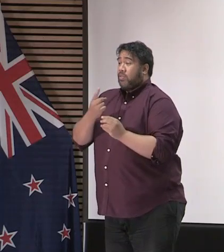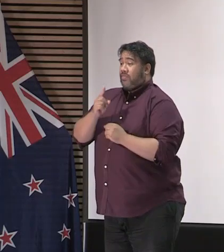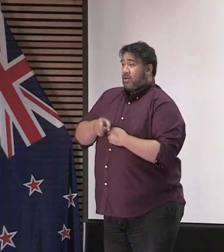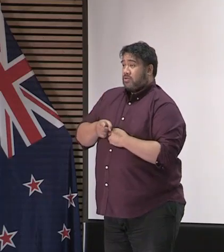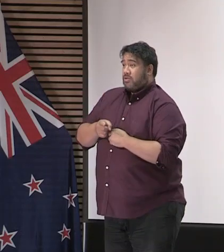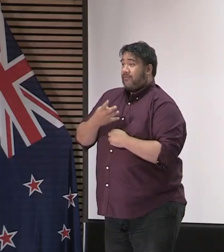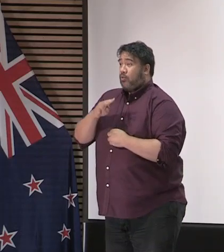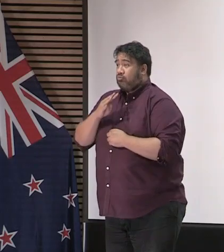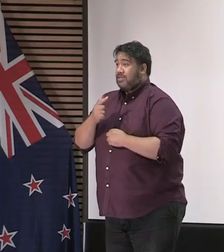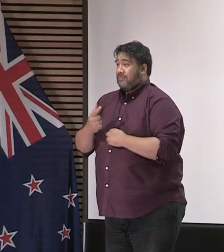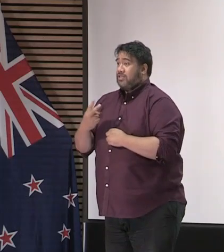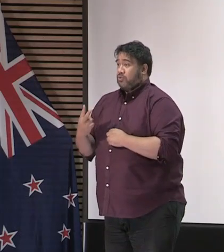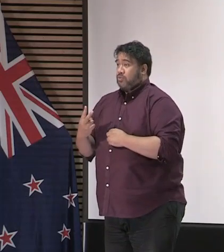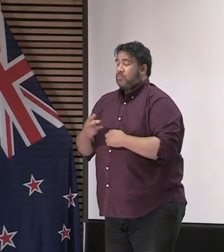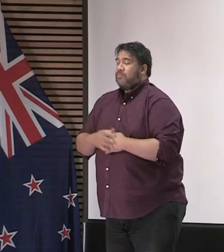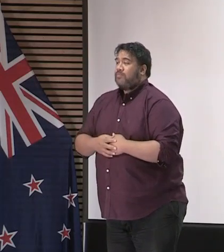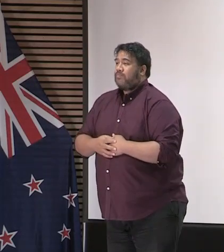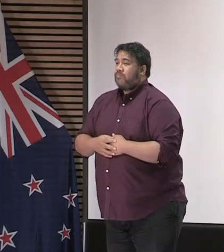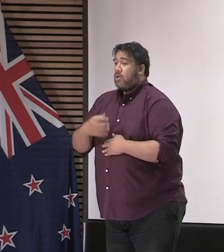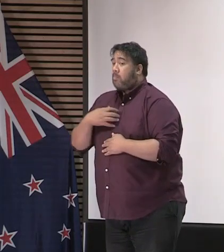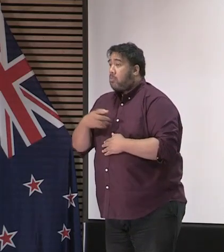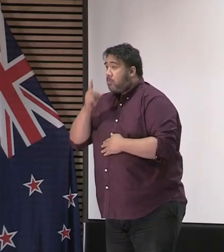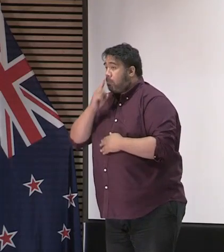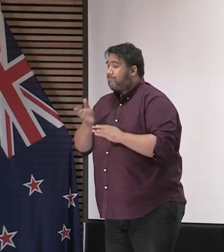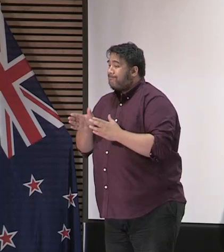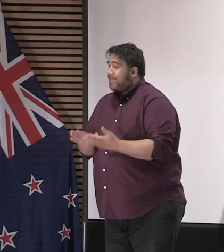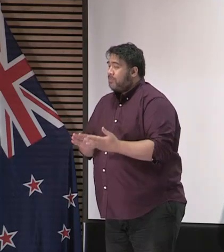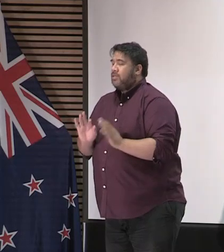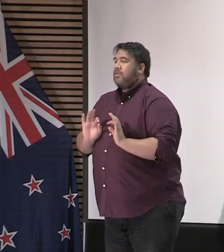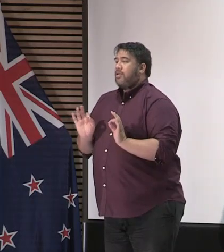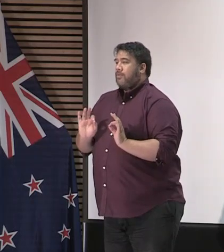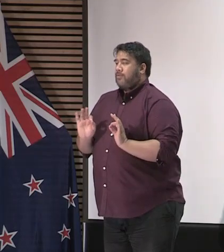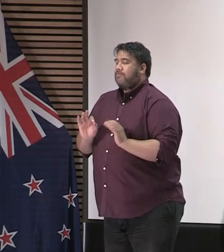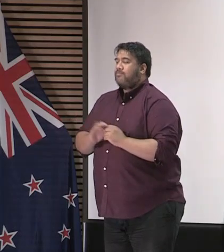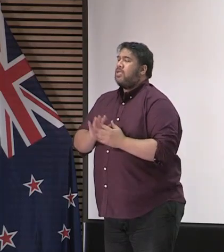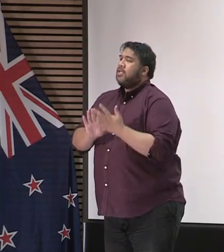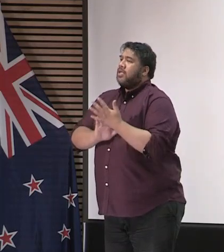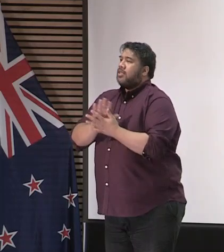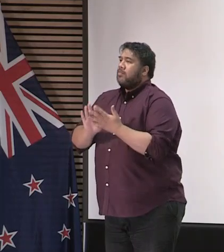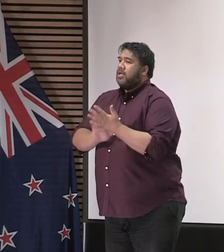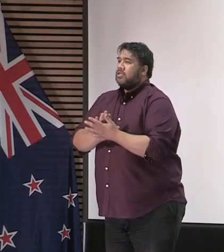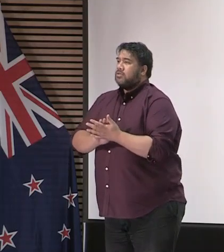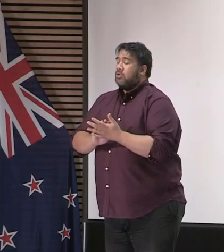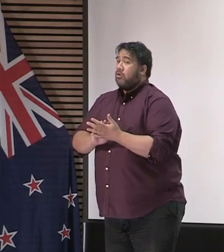confirmed and probable - is